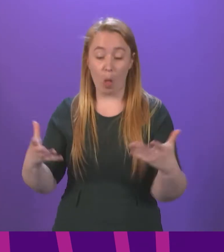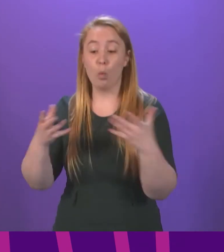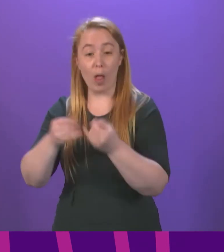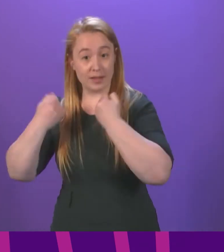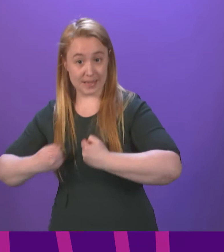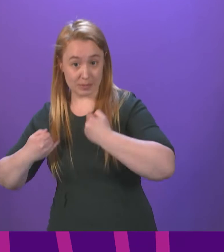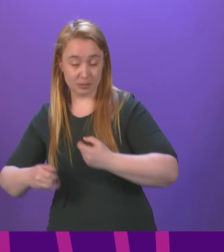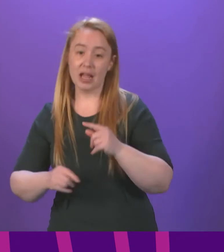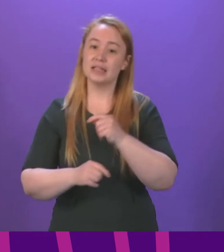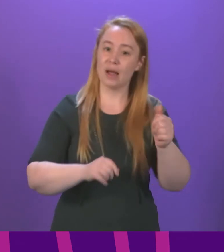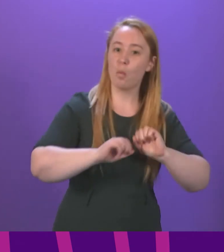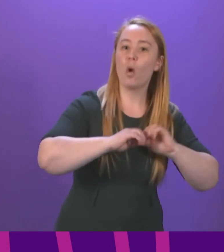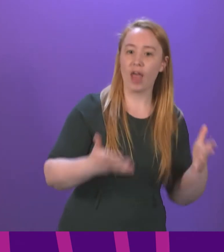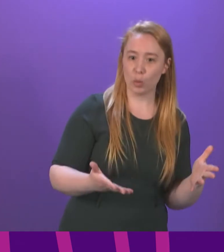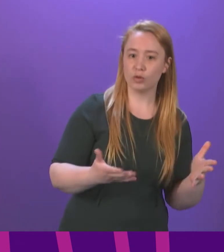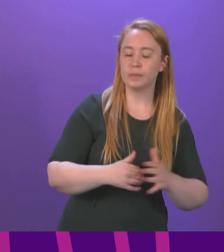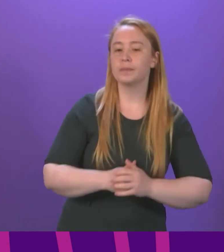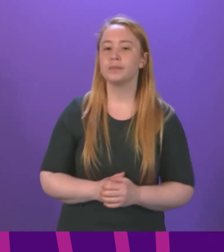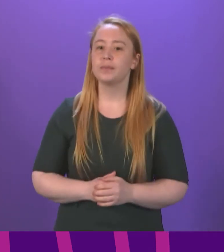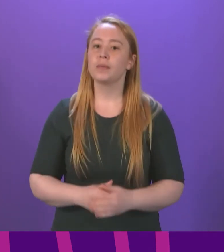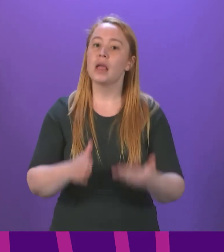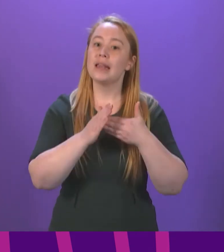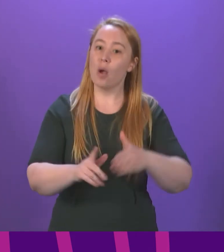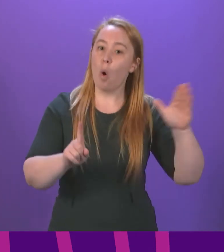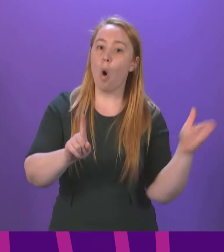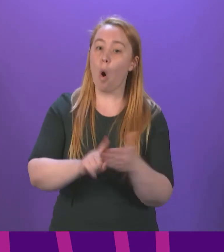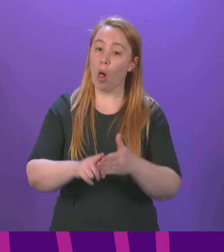Under our test to care scheme, we have now extended testing to all those who have been